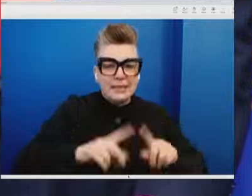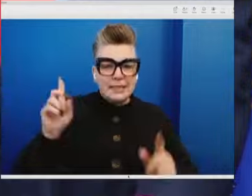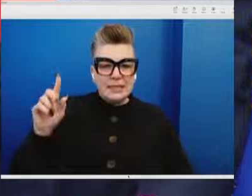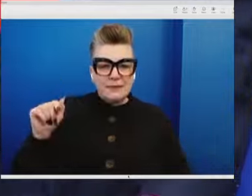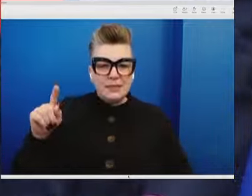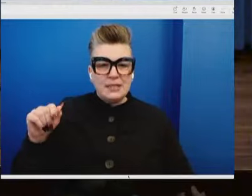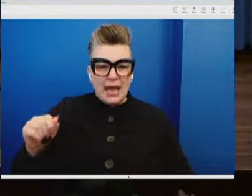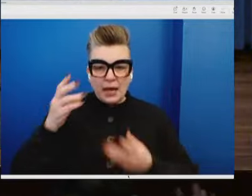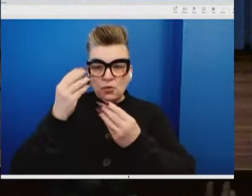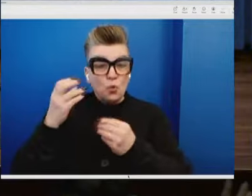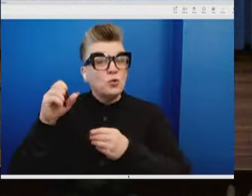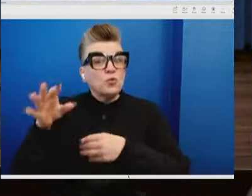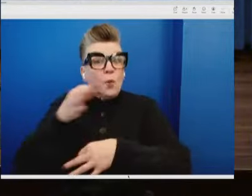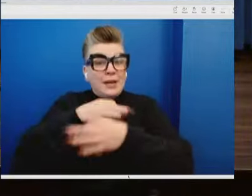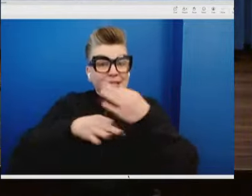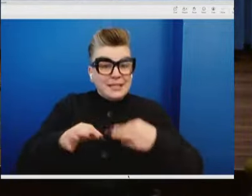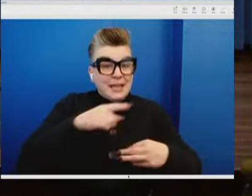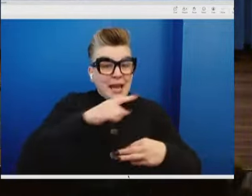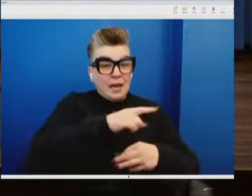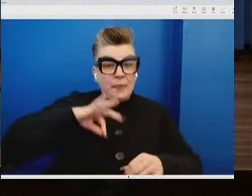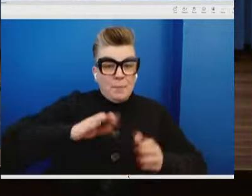Joyce Frieden: